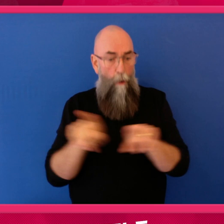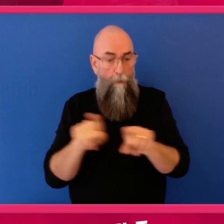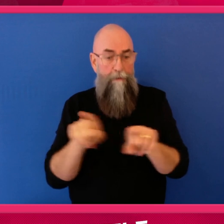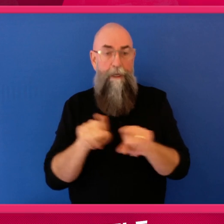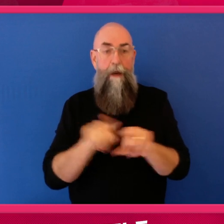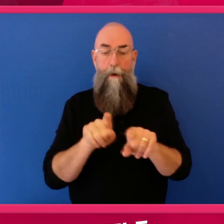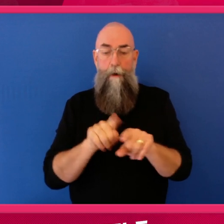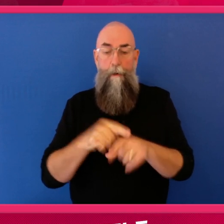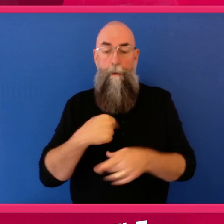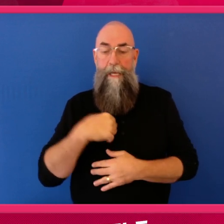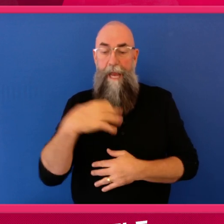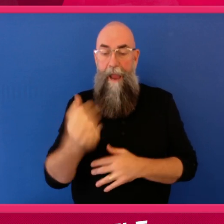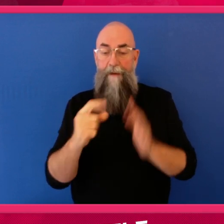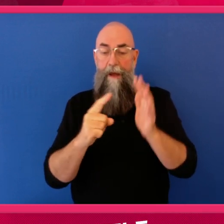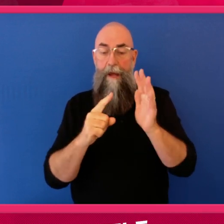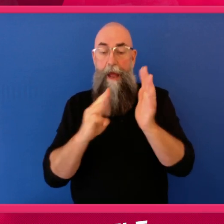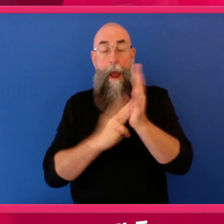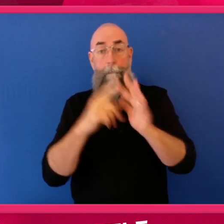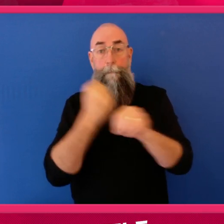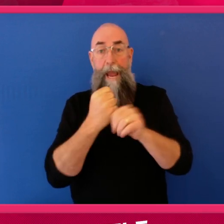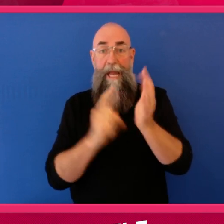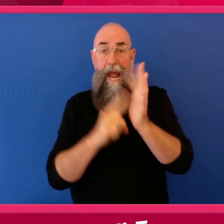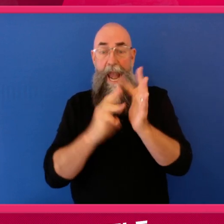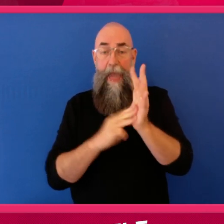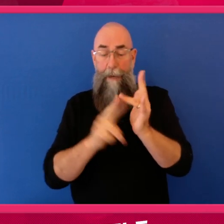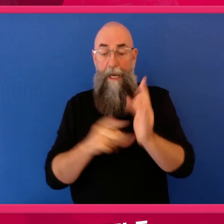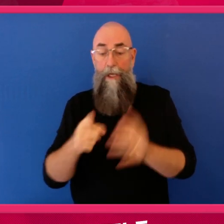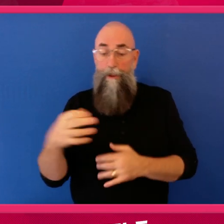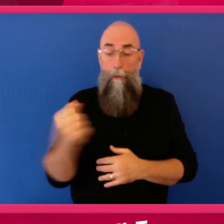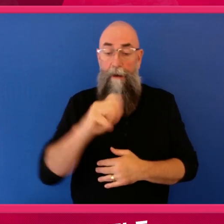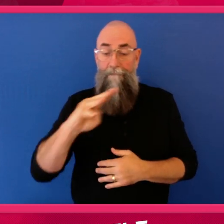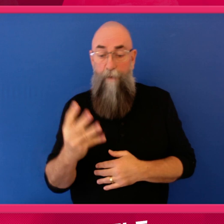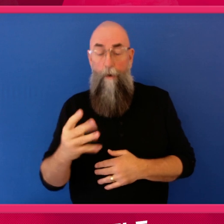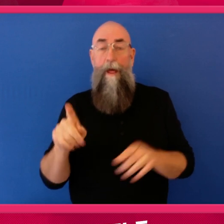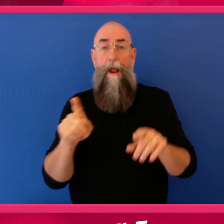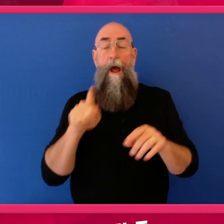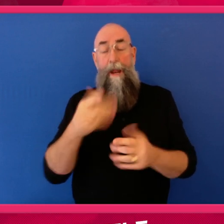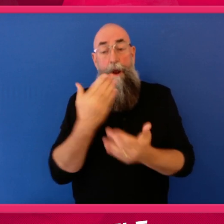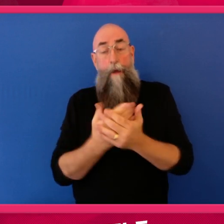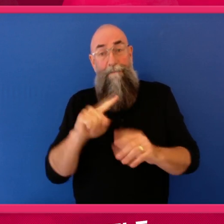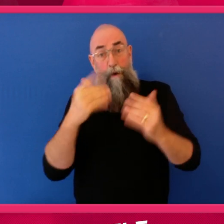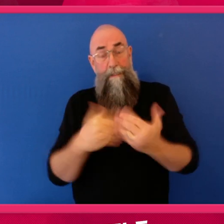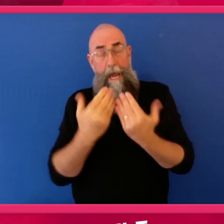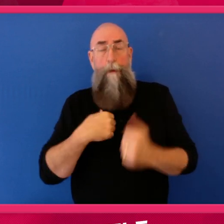And we also won silver and three bronze yesterday too. On day one of competition. Like, we need